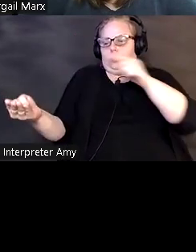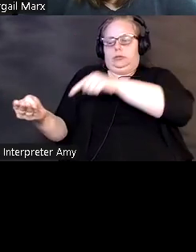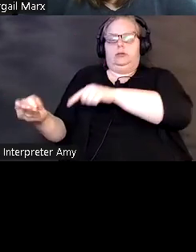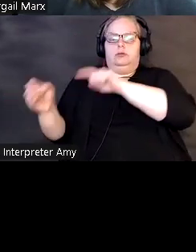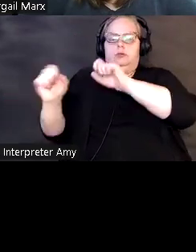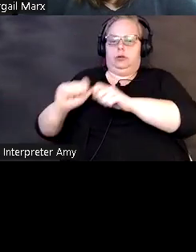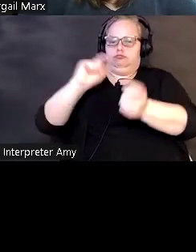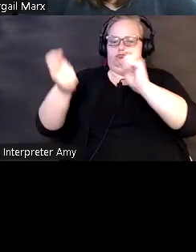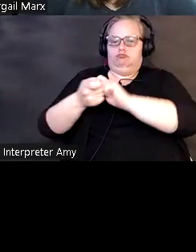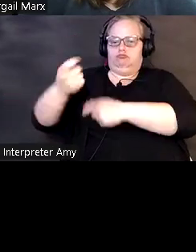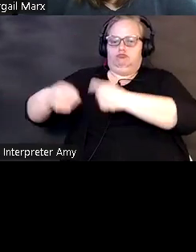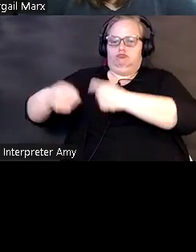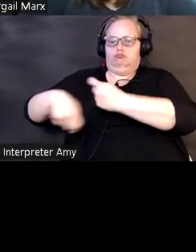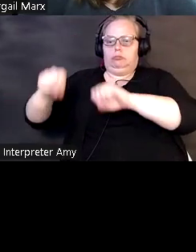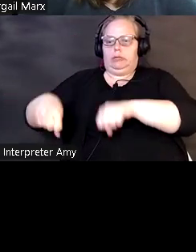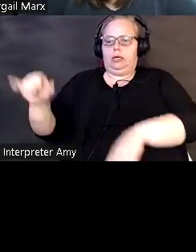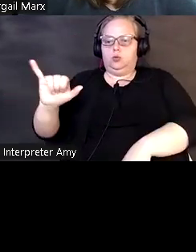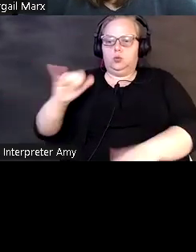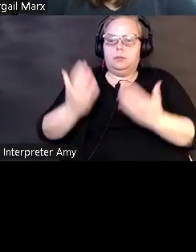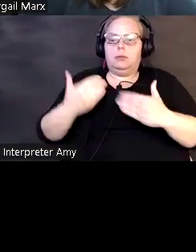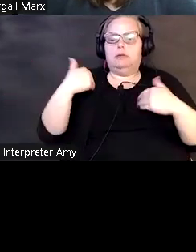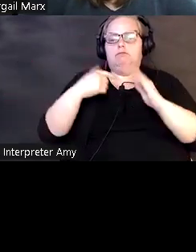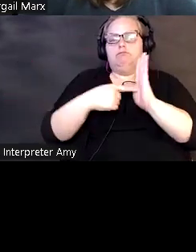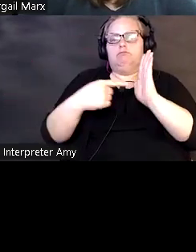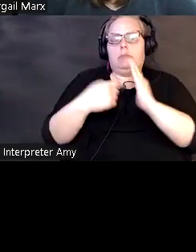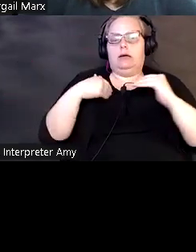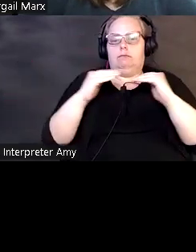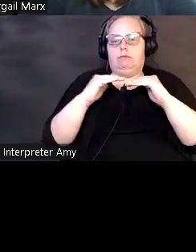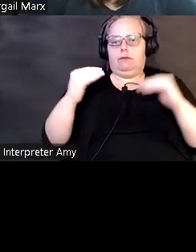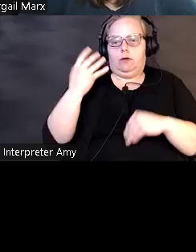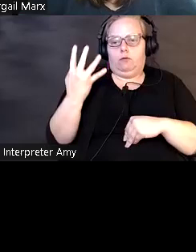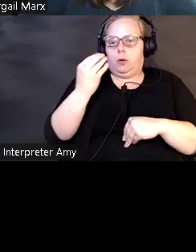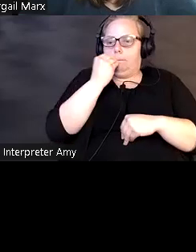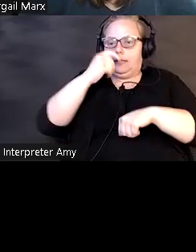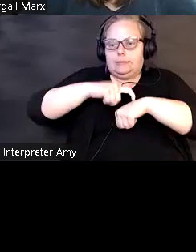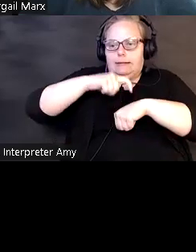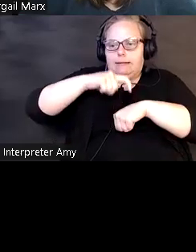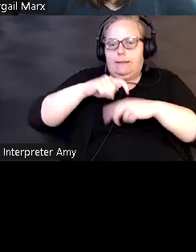So you might have a level for mealtimes, you might have a level for play times,